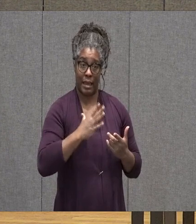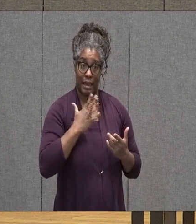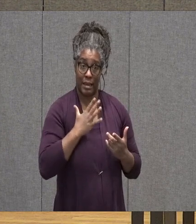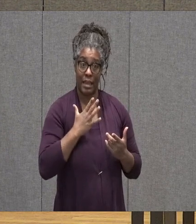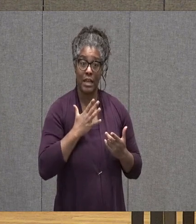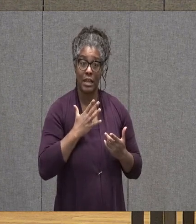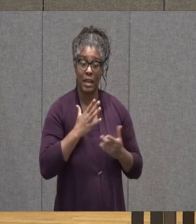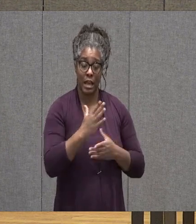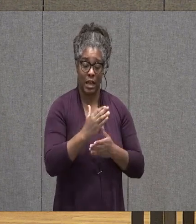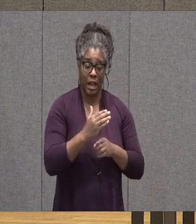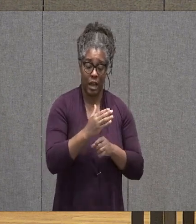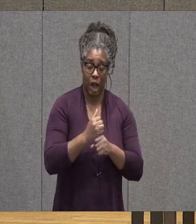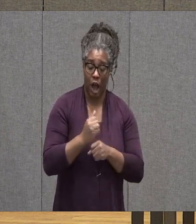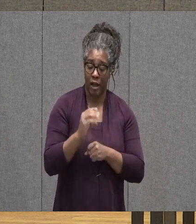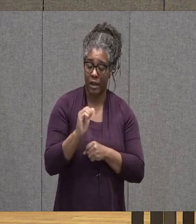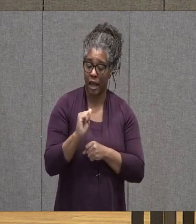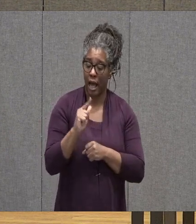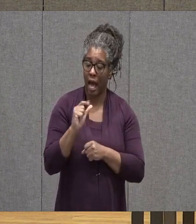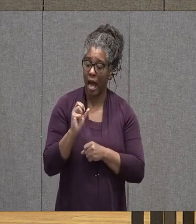Does anybody remember what an allowance is?